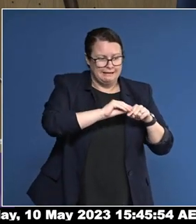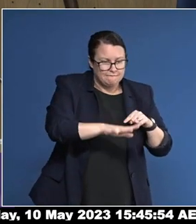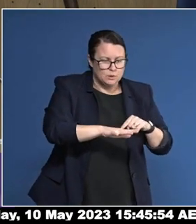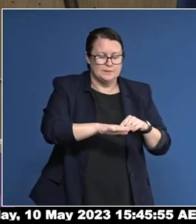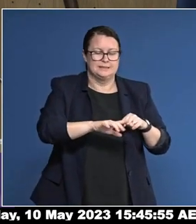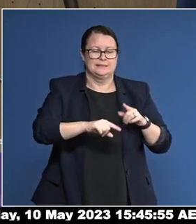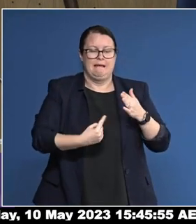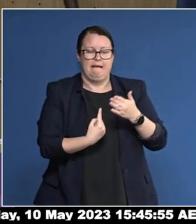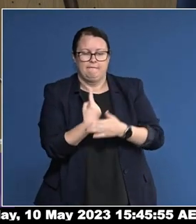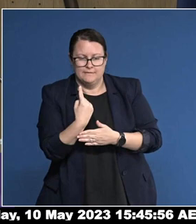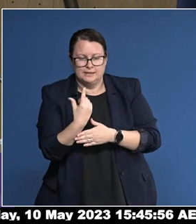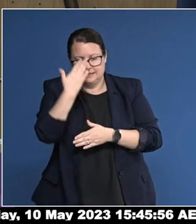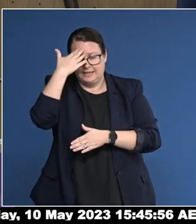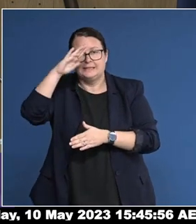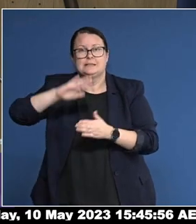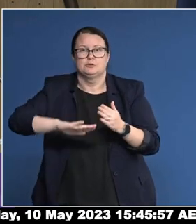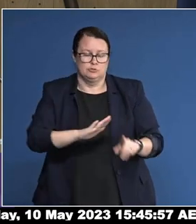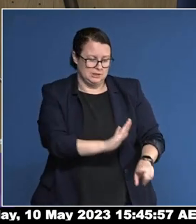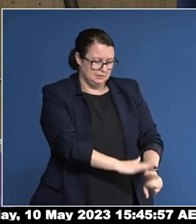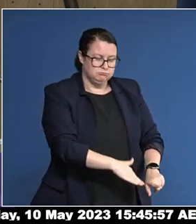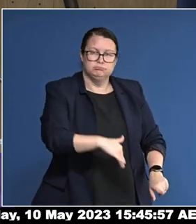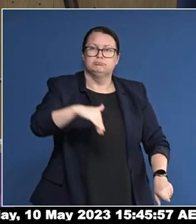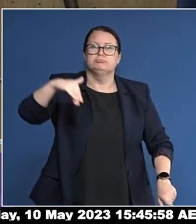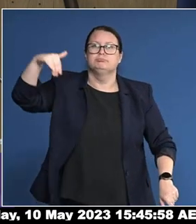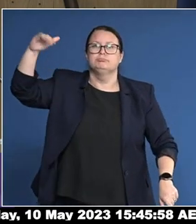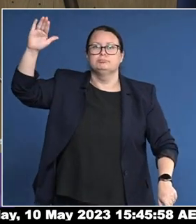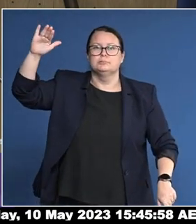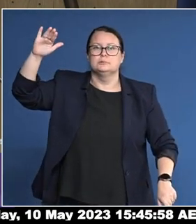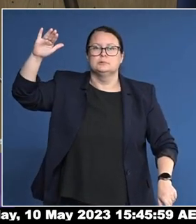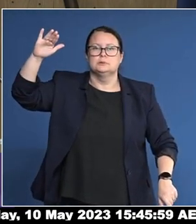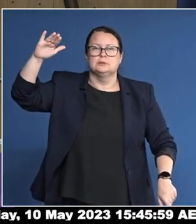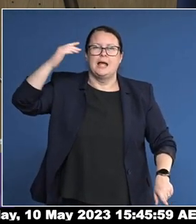person's life. It highlights that experiences during clear transition periods